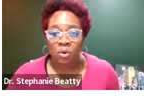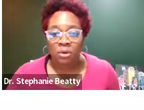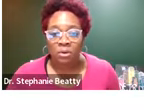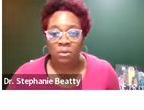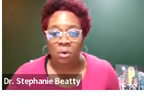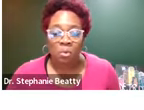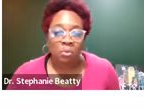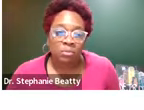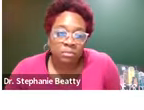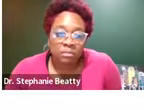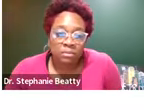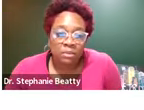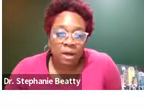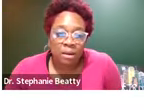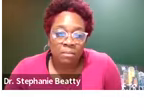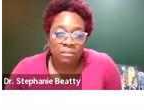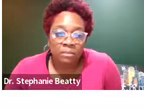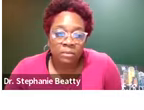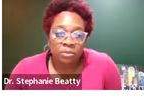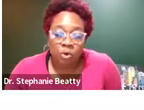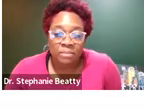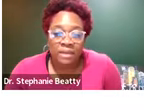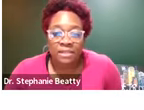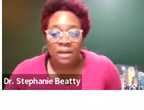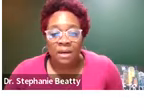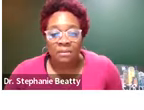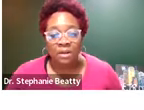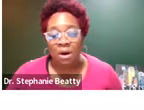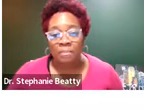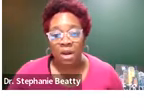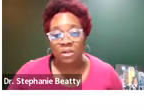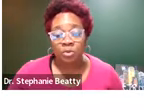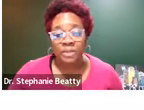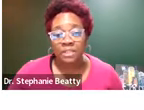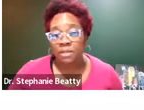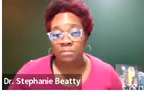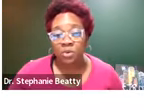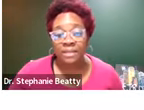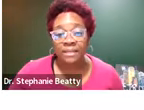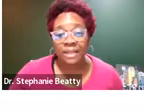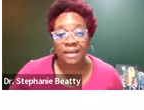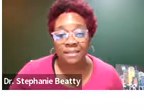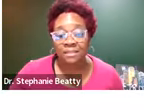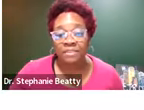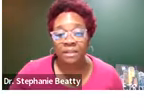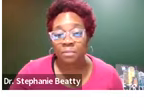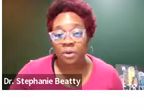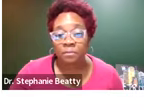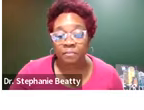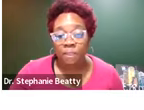for your own enjoyment. There may also be some community classes available.